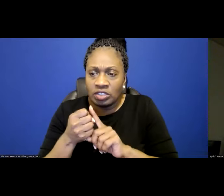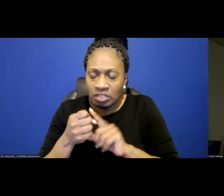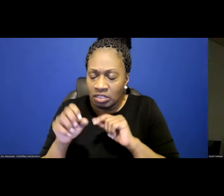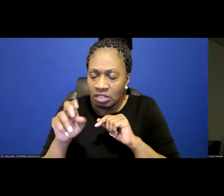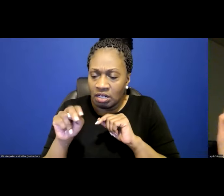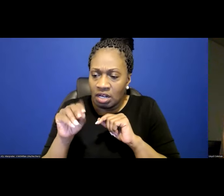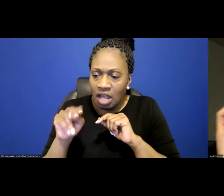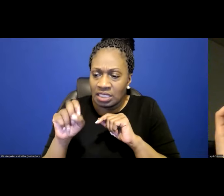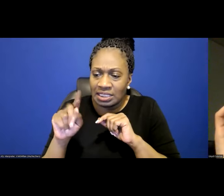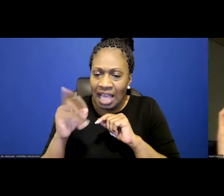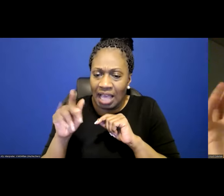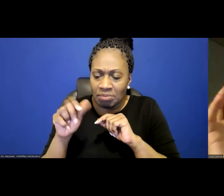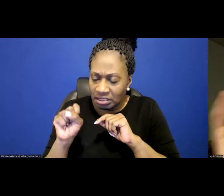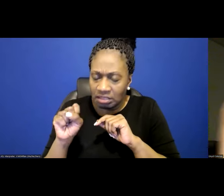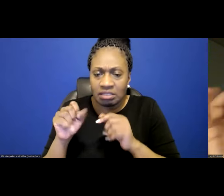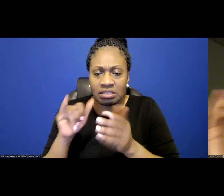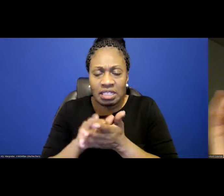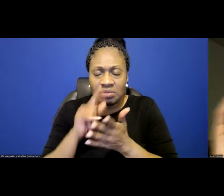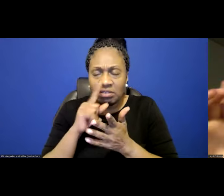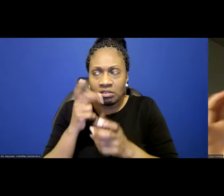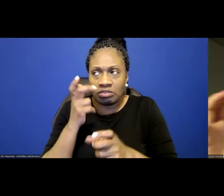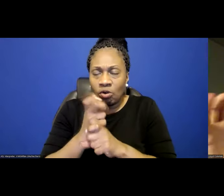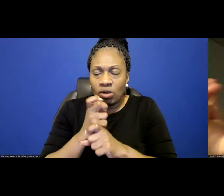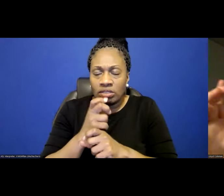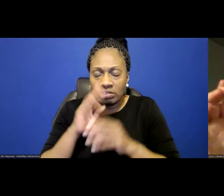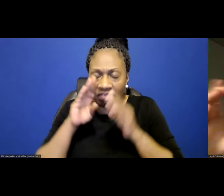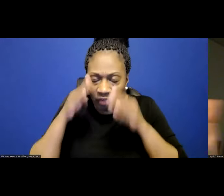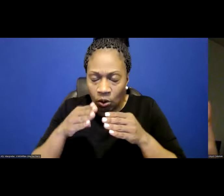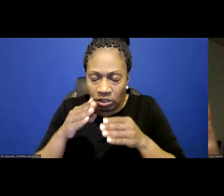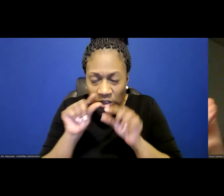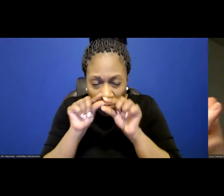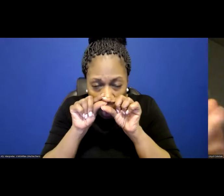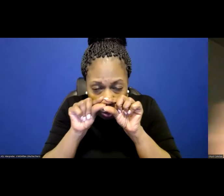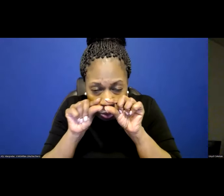which very often makes it tricky to focus on the small print of reading music.